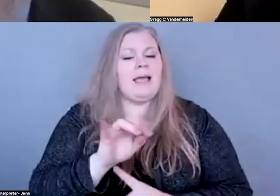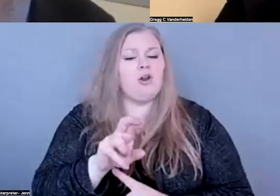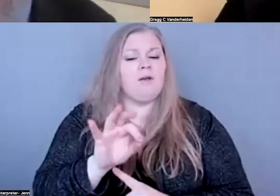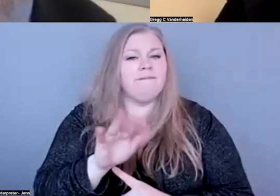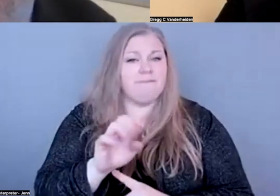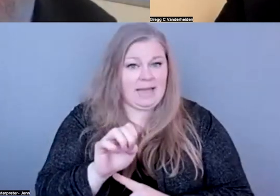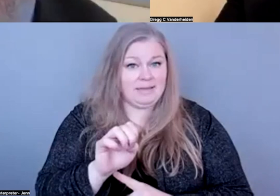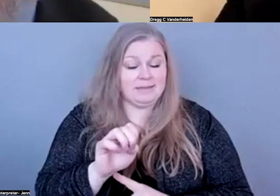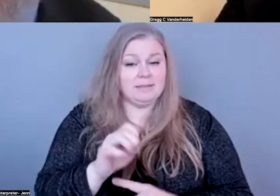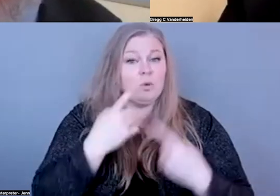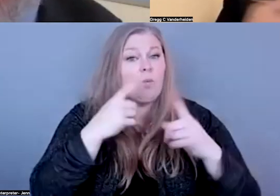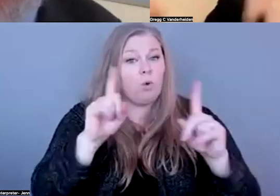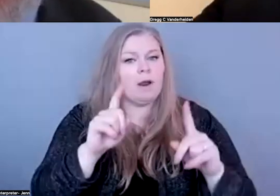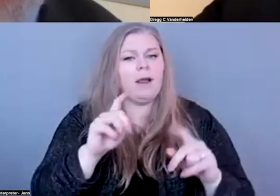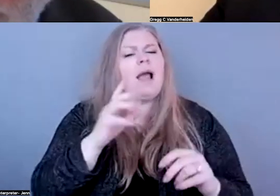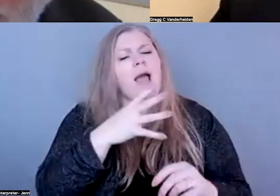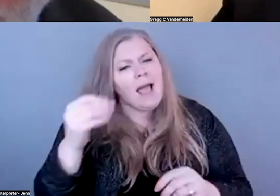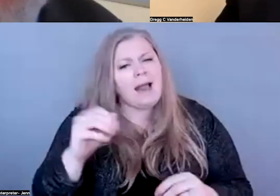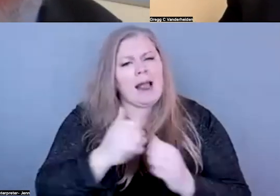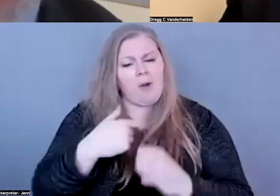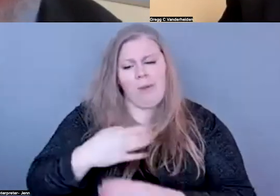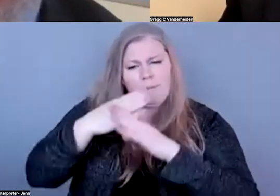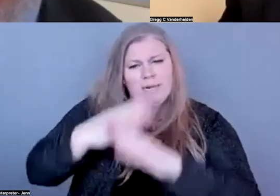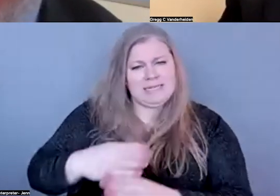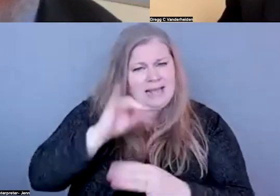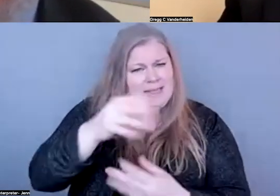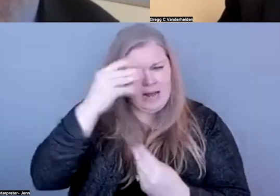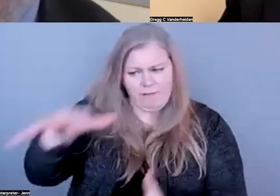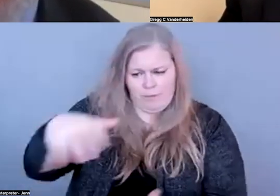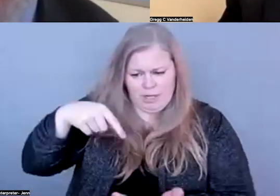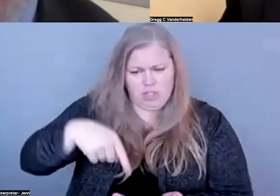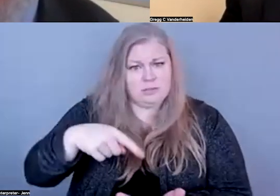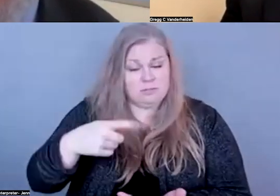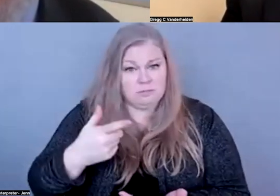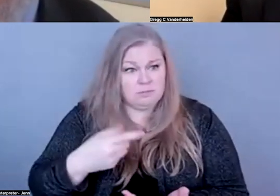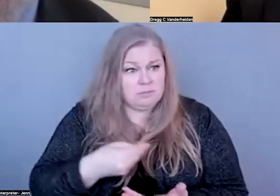if it's considered that it might expose privacy, so that turns out to be a big problem.